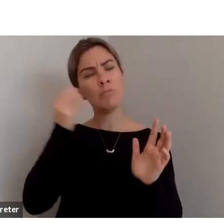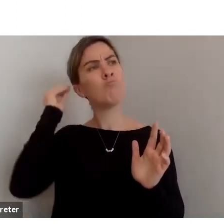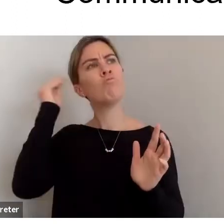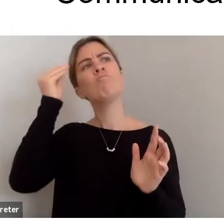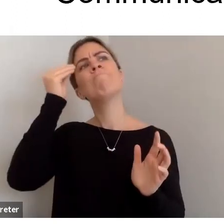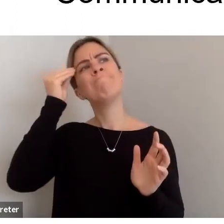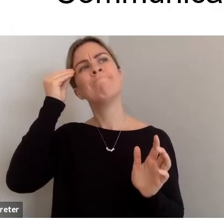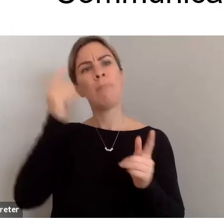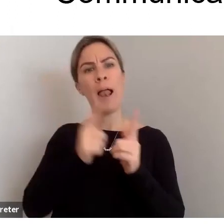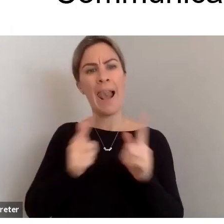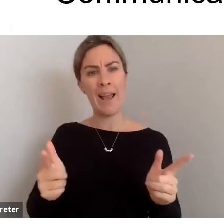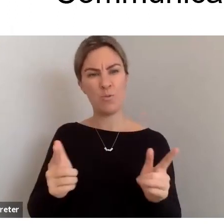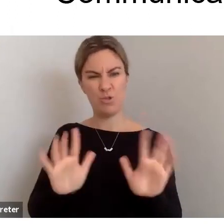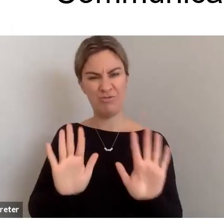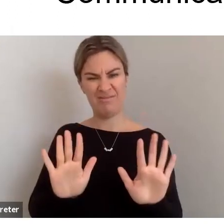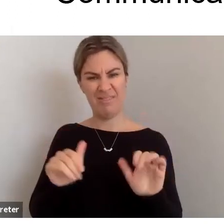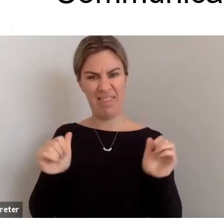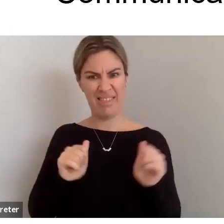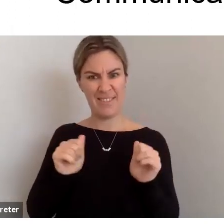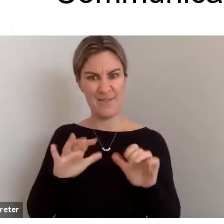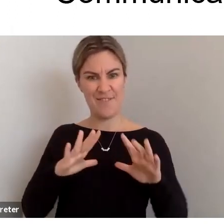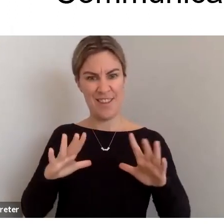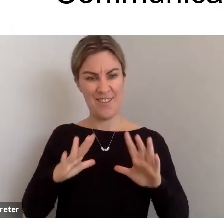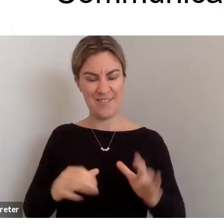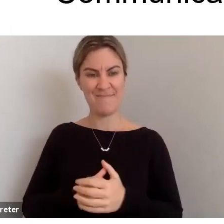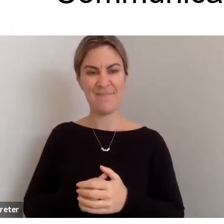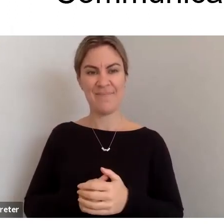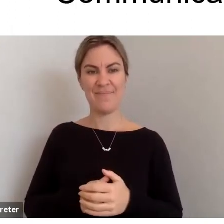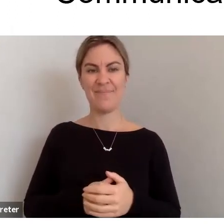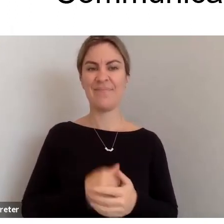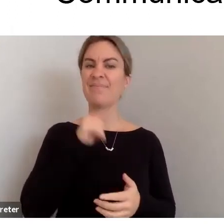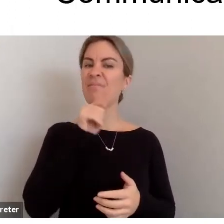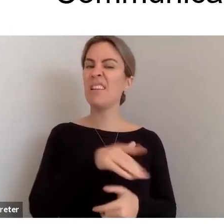This is what I wanted to wrap on. It is the 10th point.